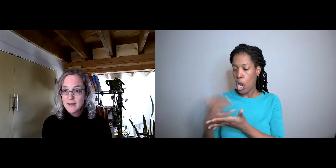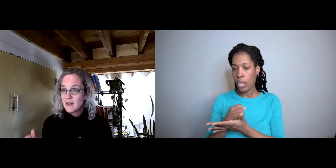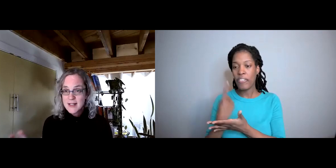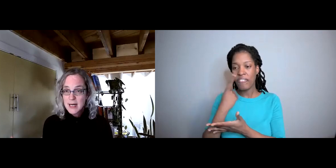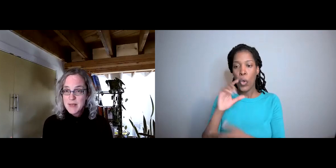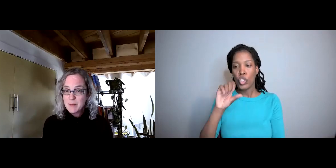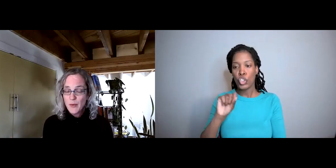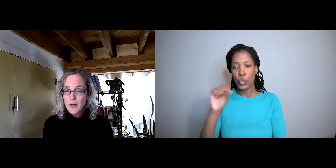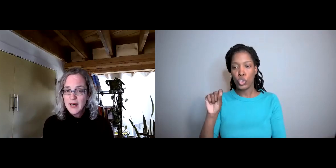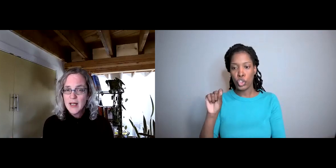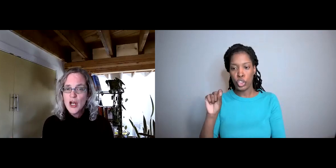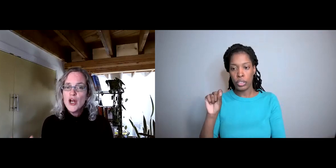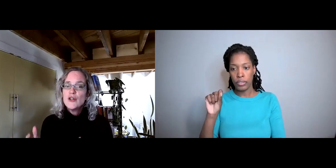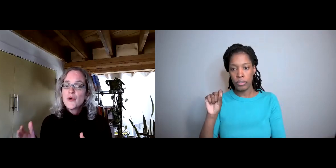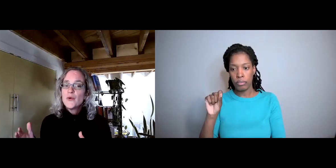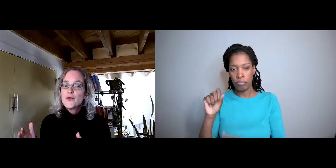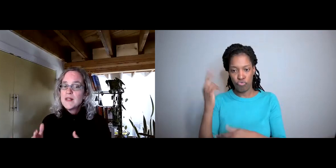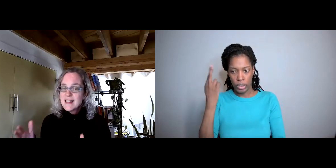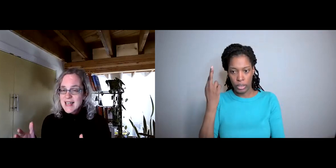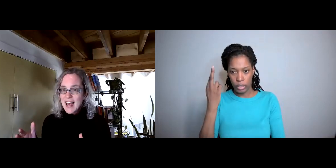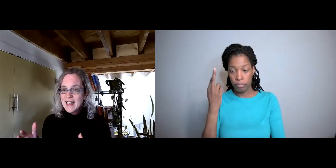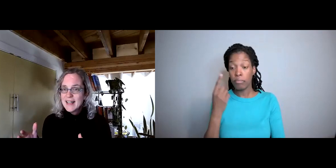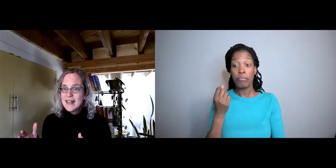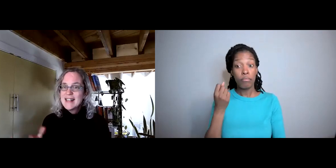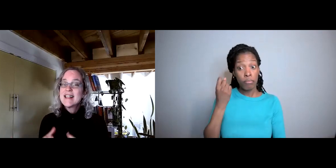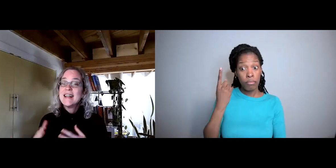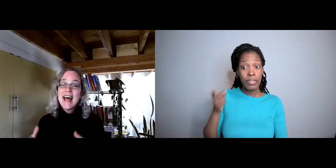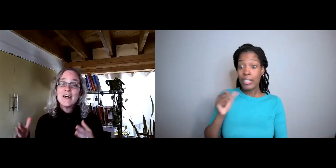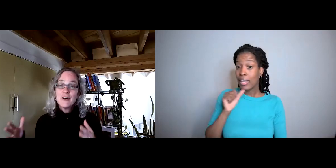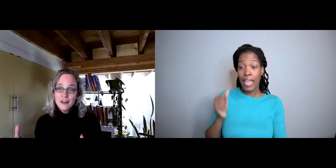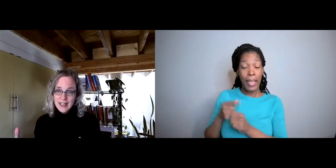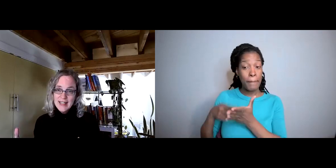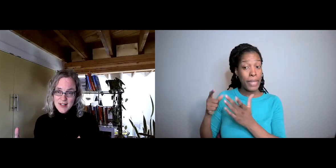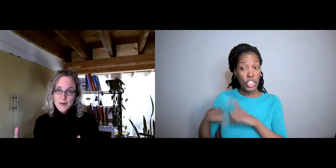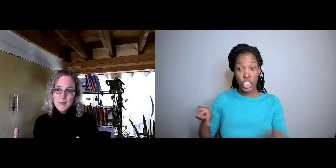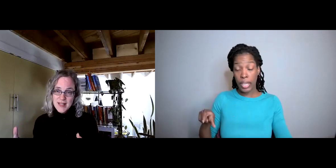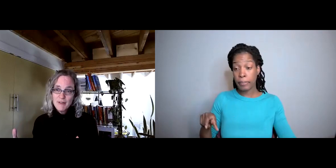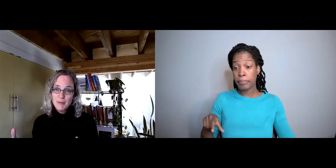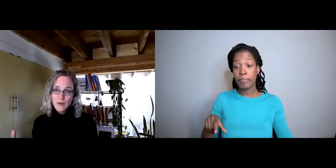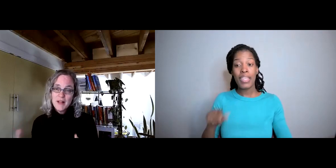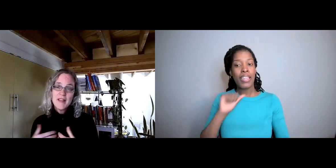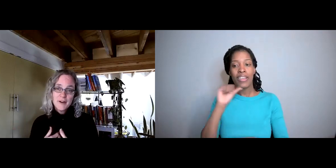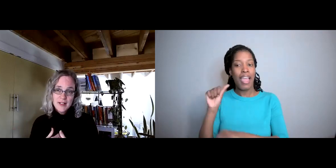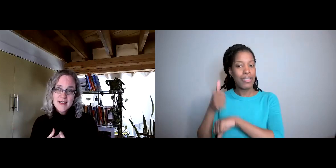they're not set up as an employee, so instead, it's the net earnings from self employment that are considered the person's earnings, and I am gonna walk you through what that term means.